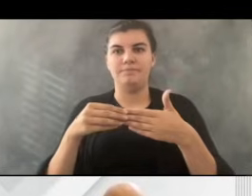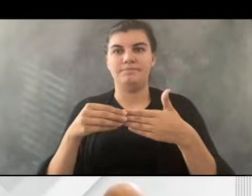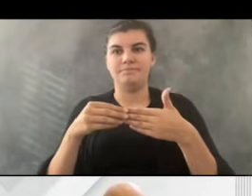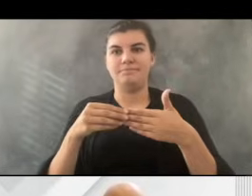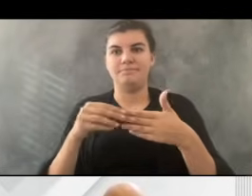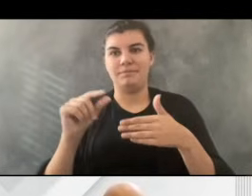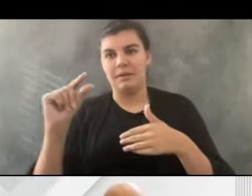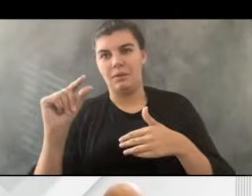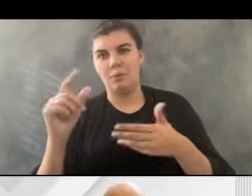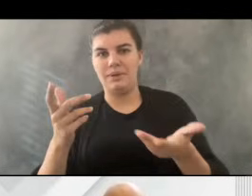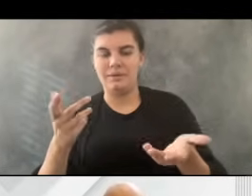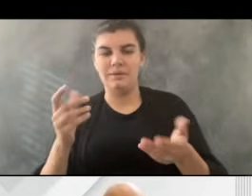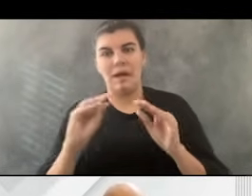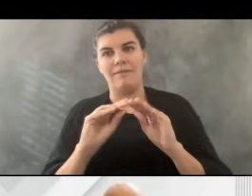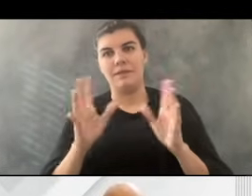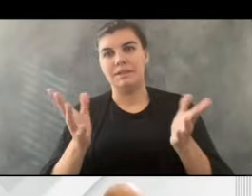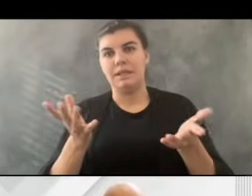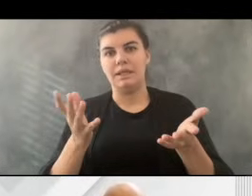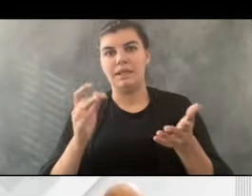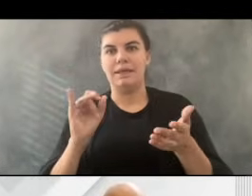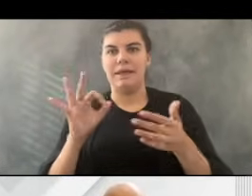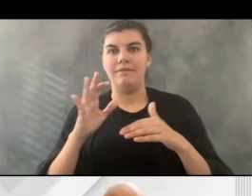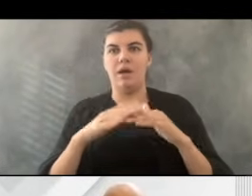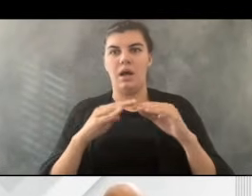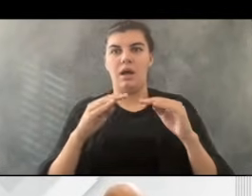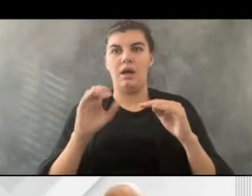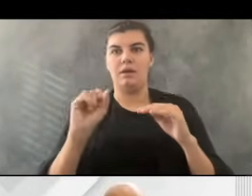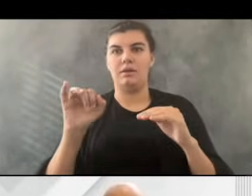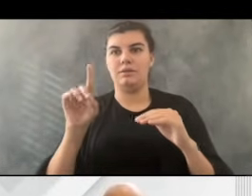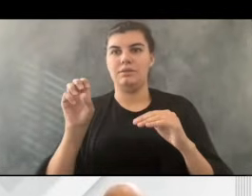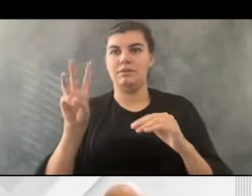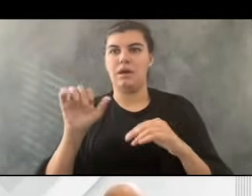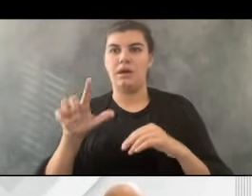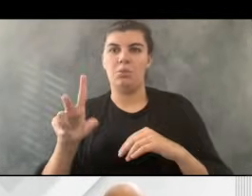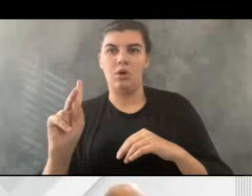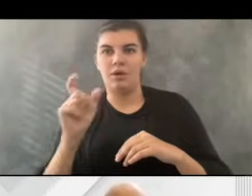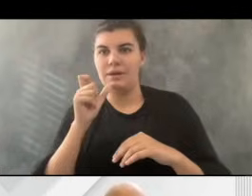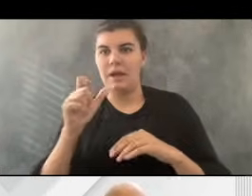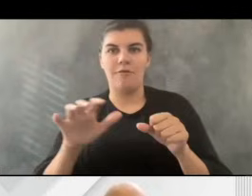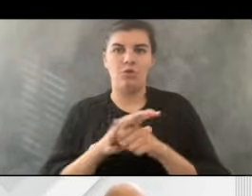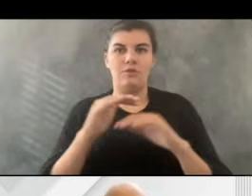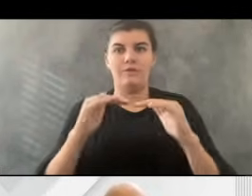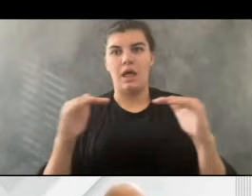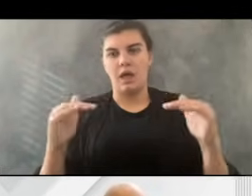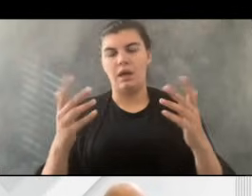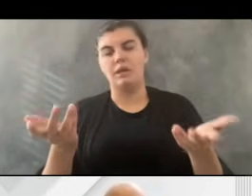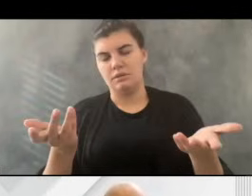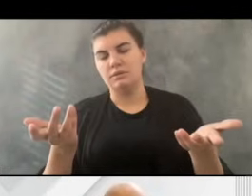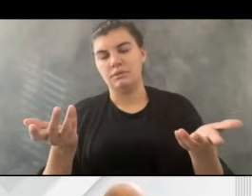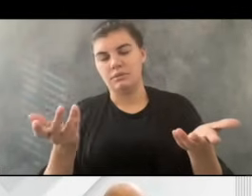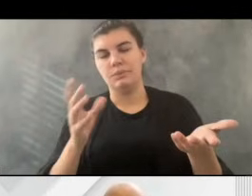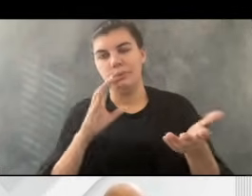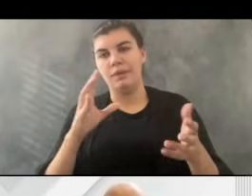allow you, when you're on a sidewalk that already complies with R302.4, that it's acceptable to put a